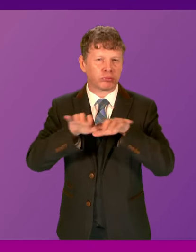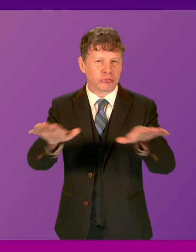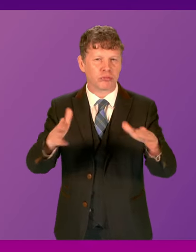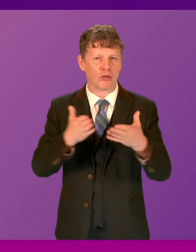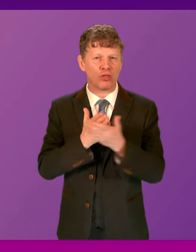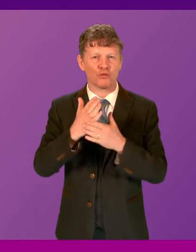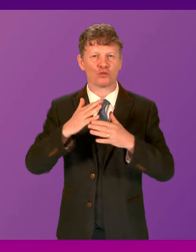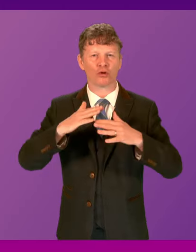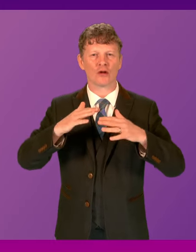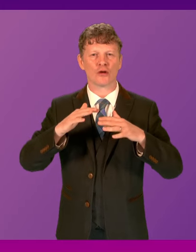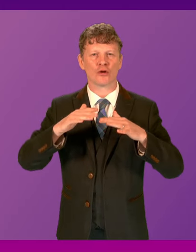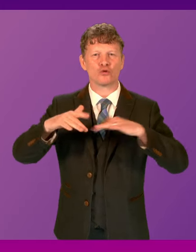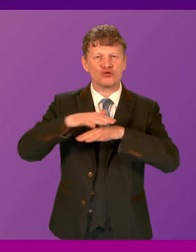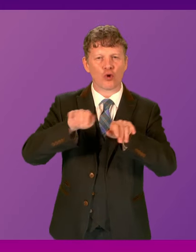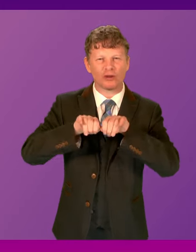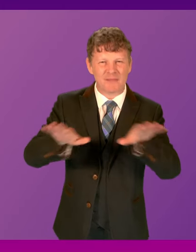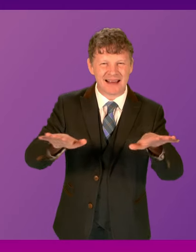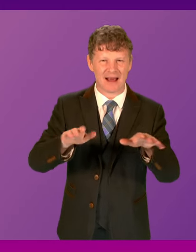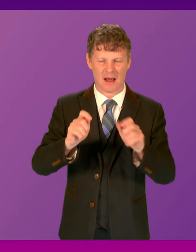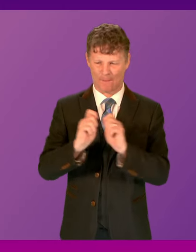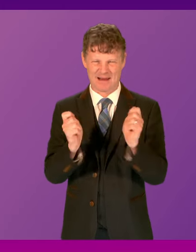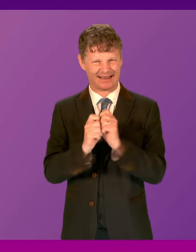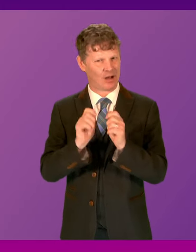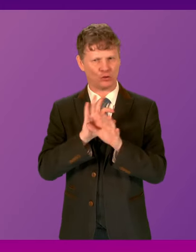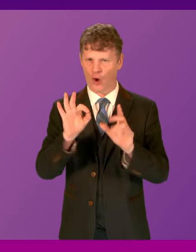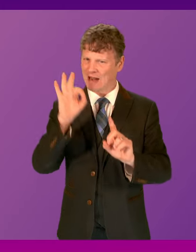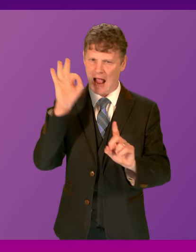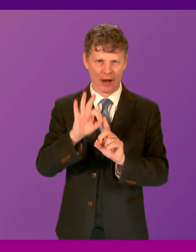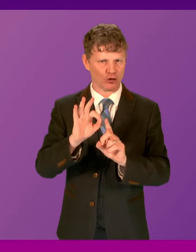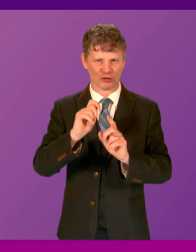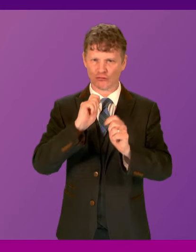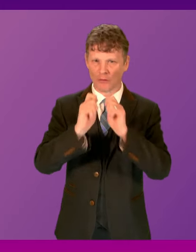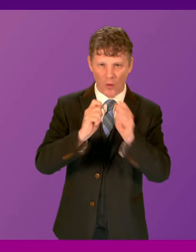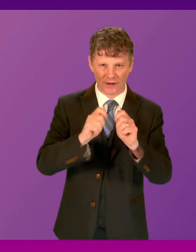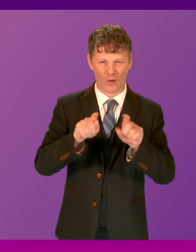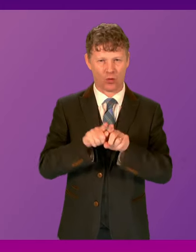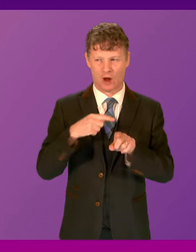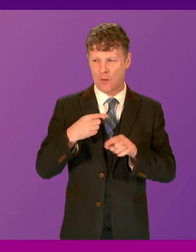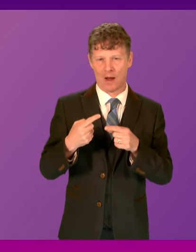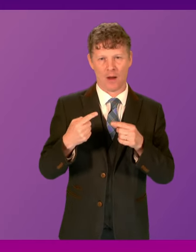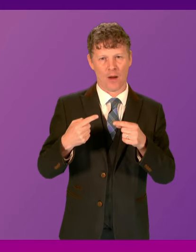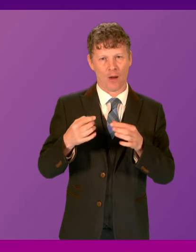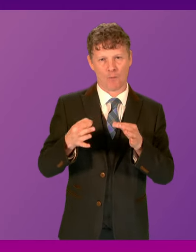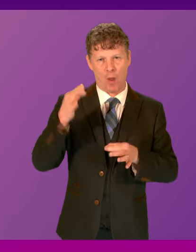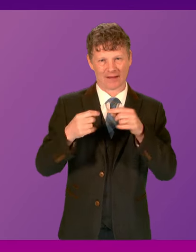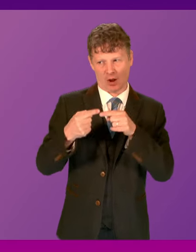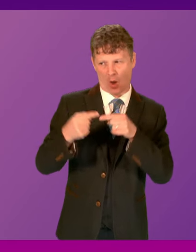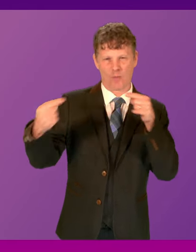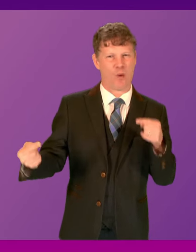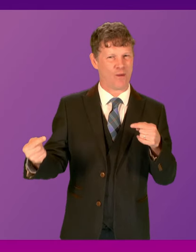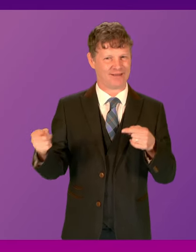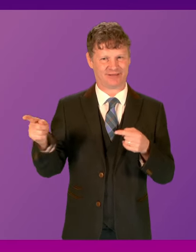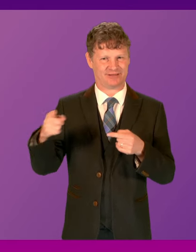in inaccurate media reporting and by our political opponents. I hope that this exchange will shed